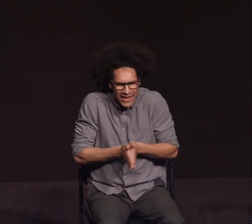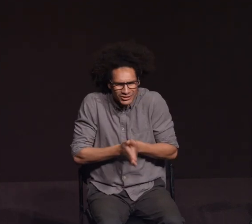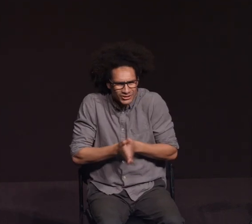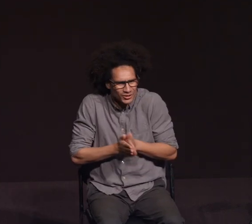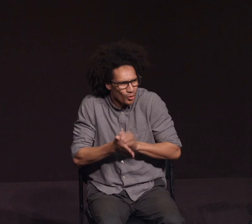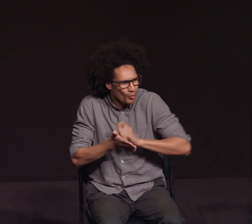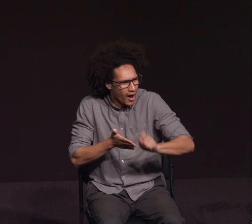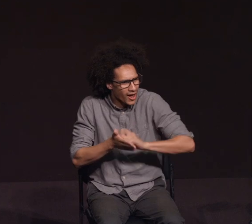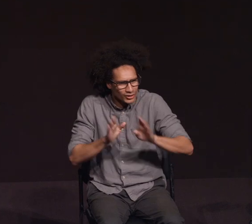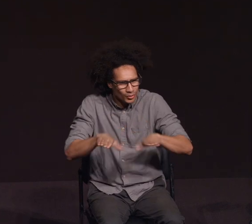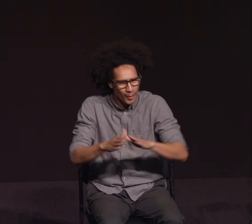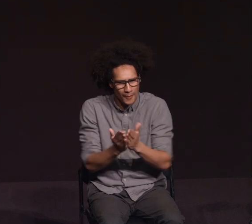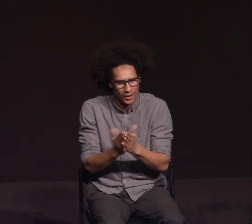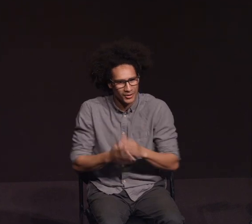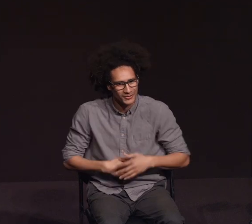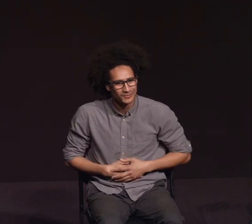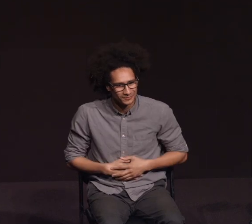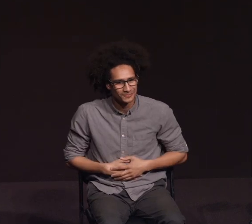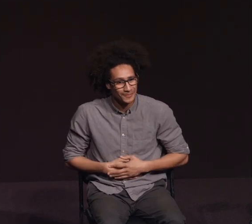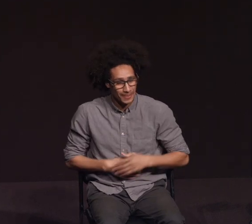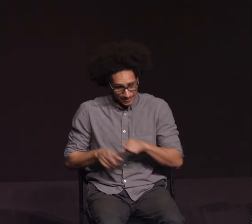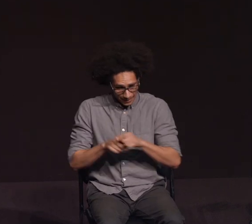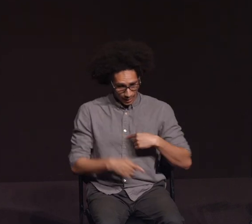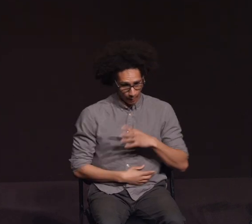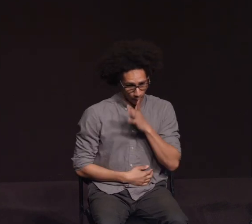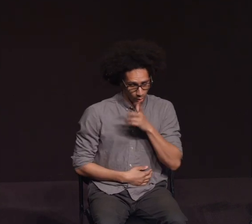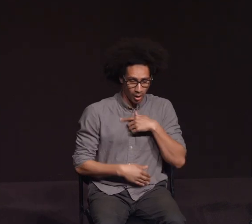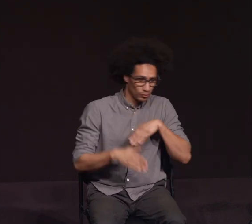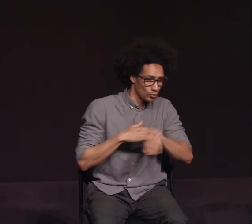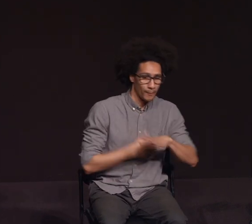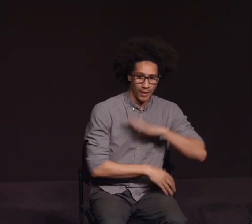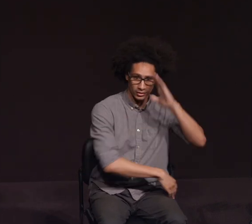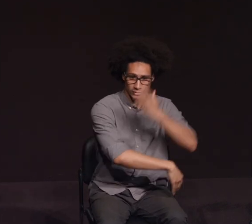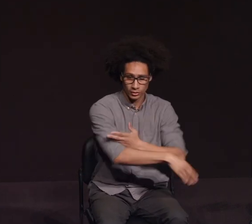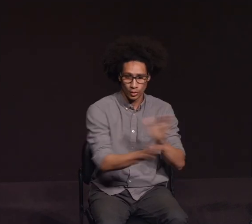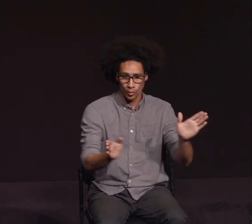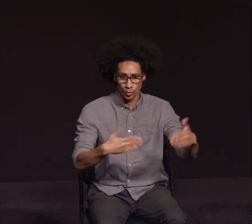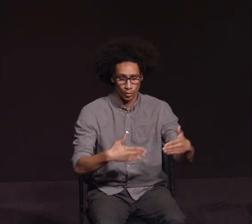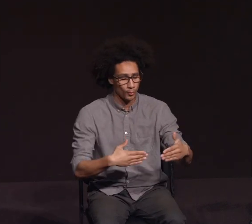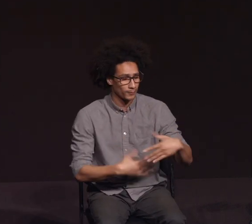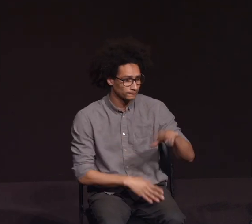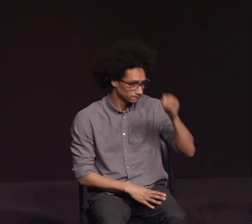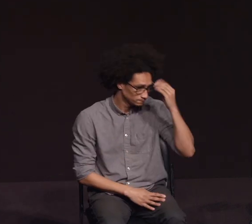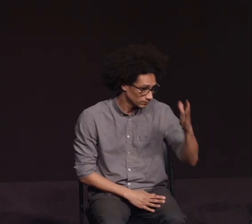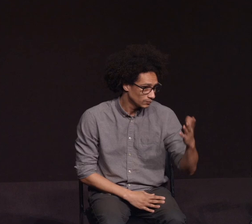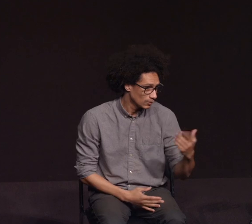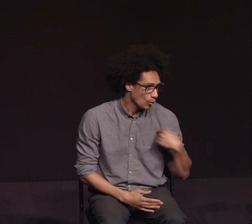As a mother, I went into my son's room and I said, "You know what, we need to change this.